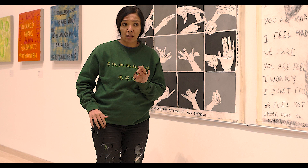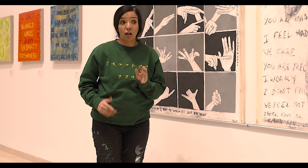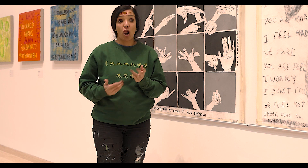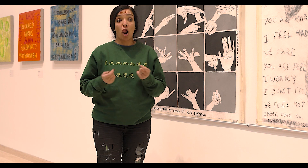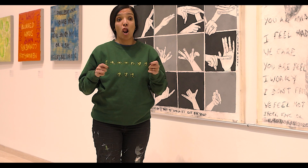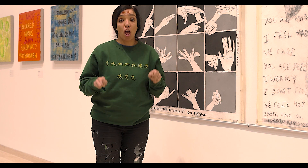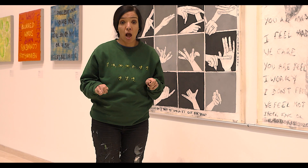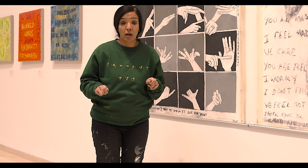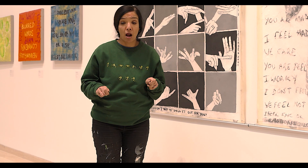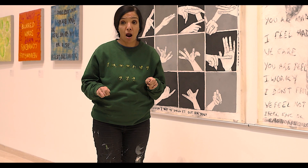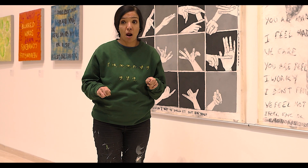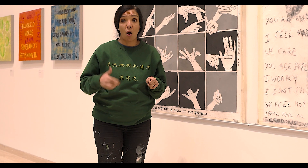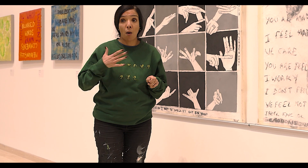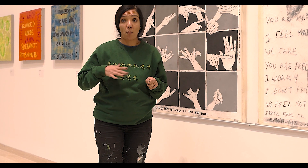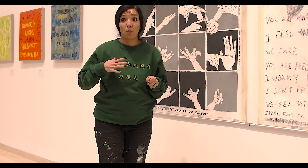For over 30 years I didn't use it,